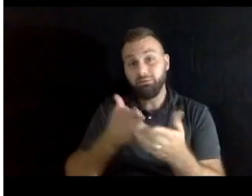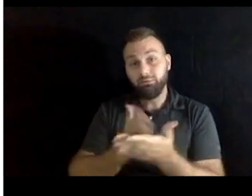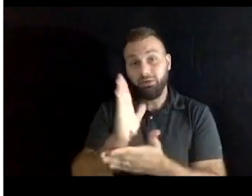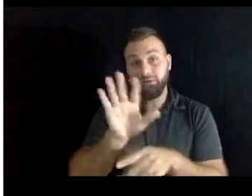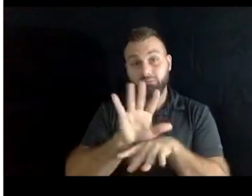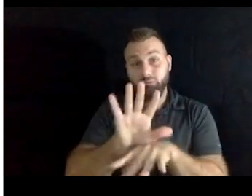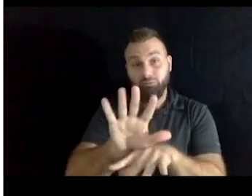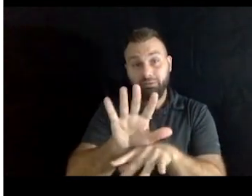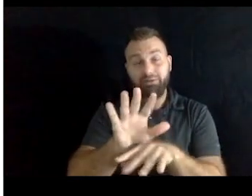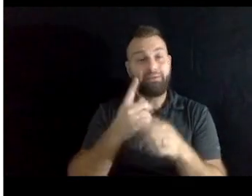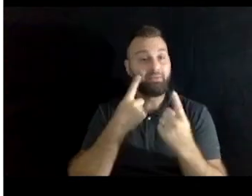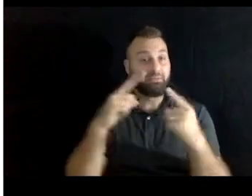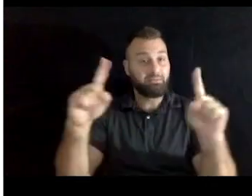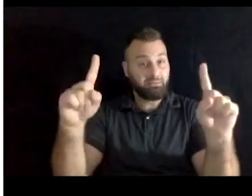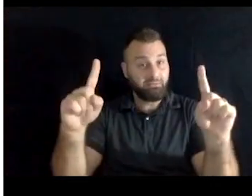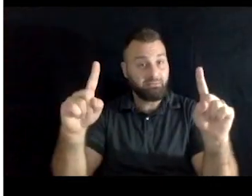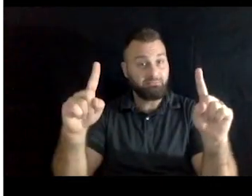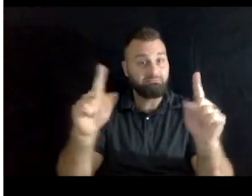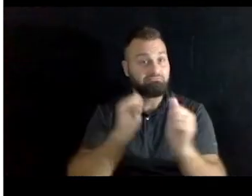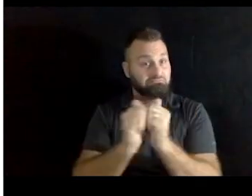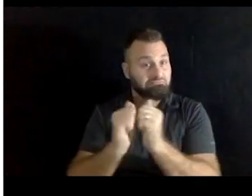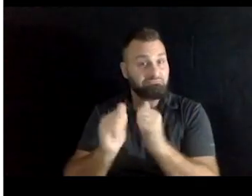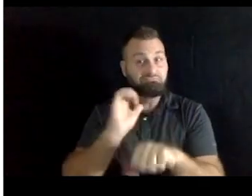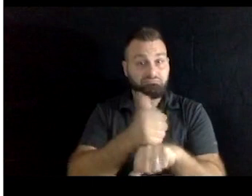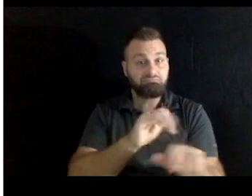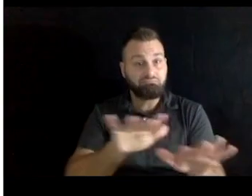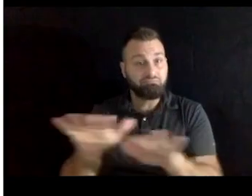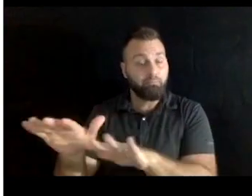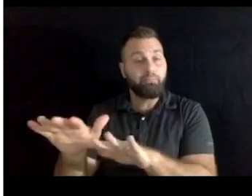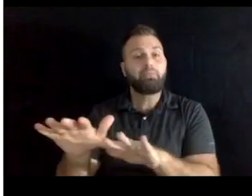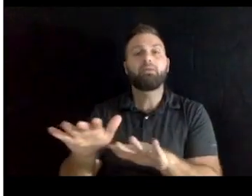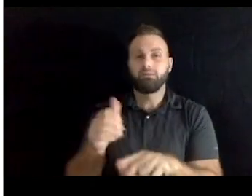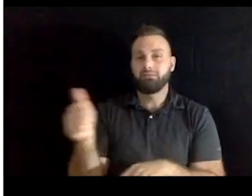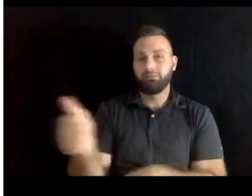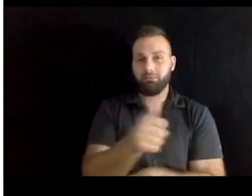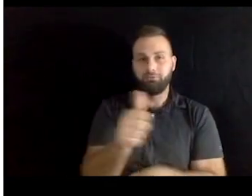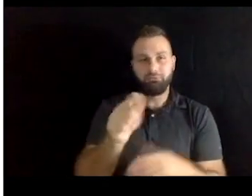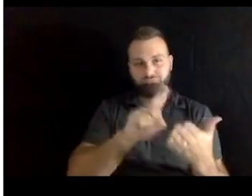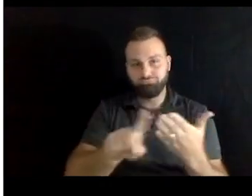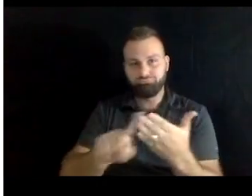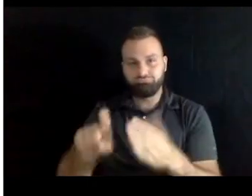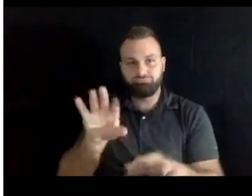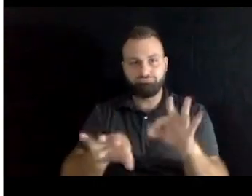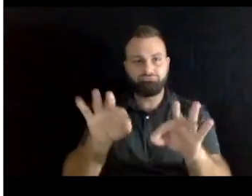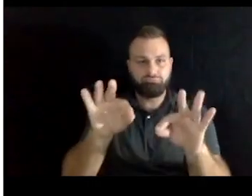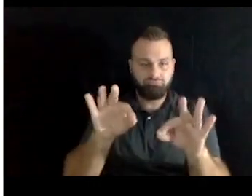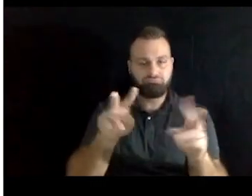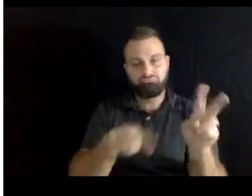and its achievements to look at that, look into that on your own time. Despite the achievements of